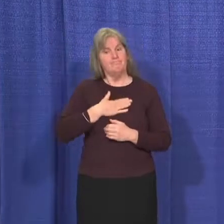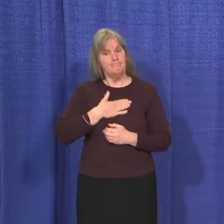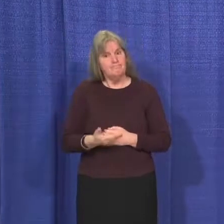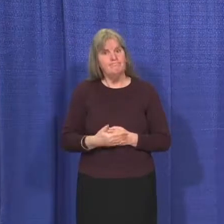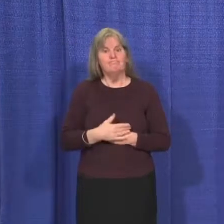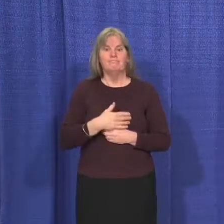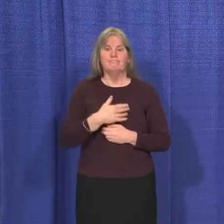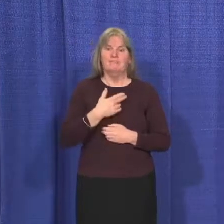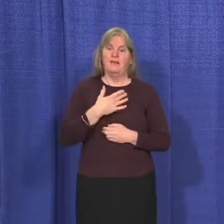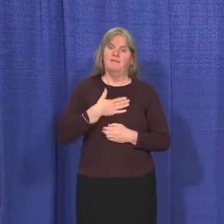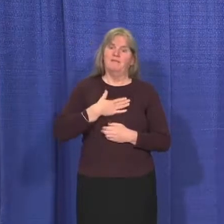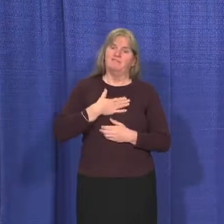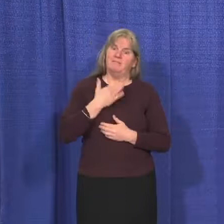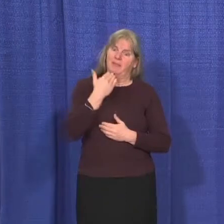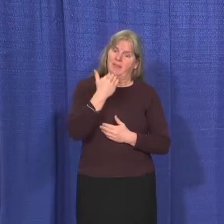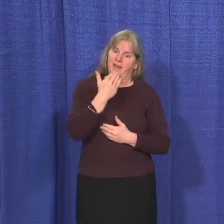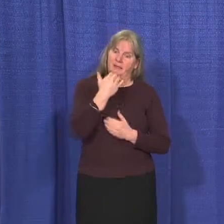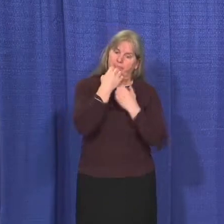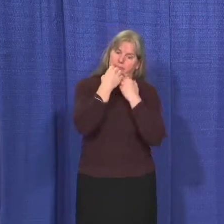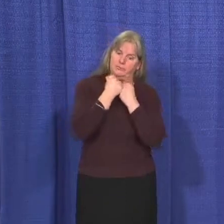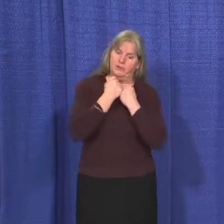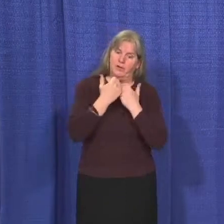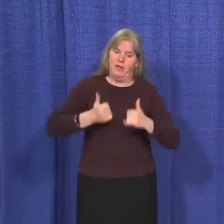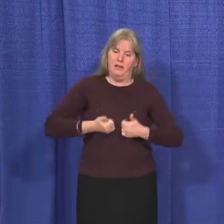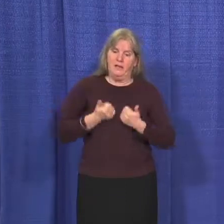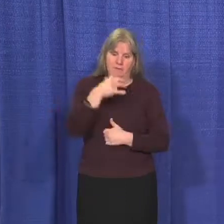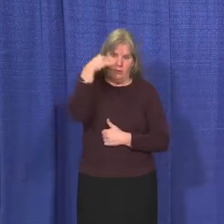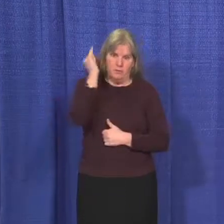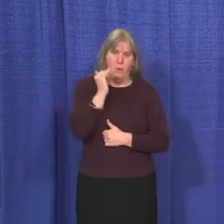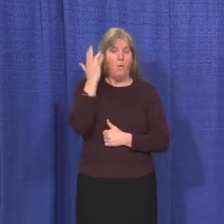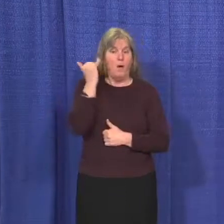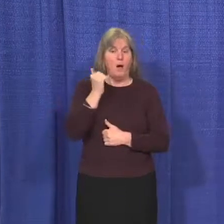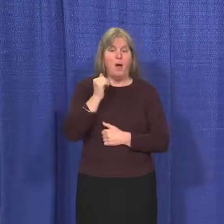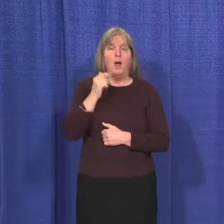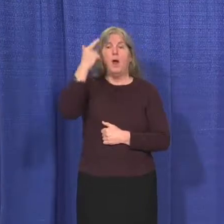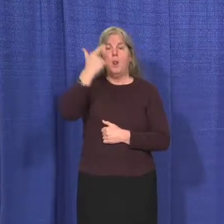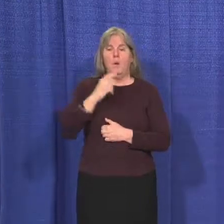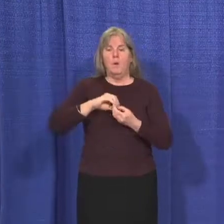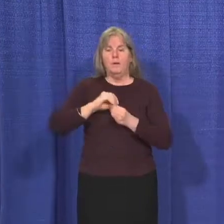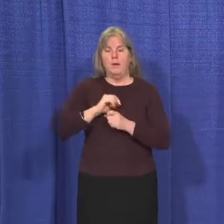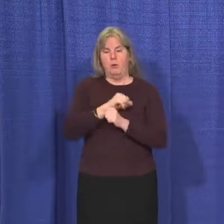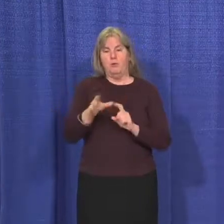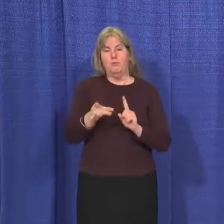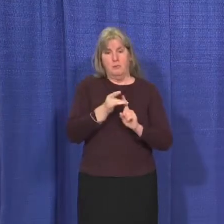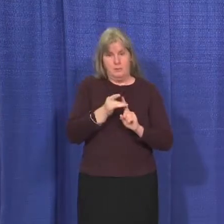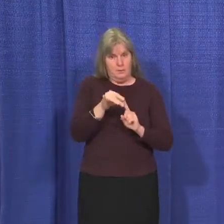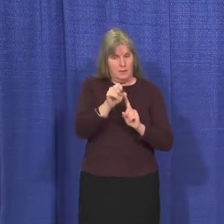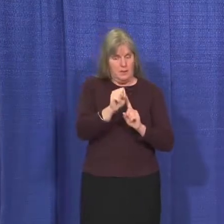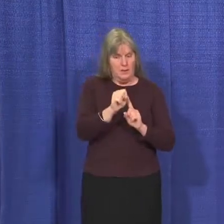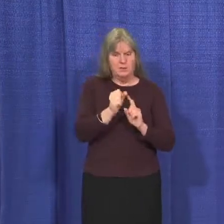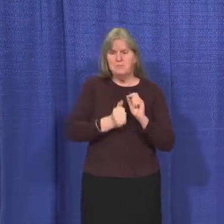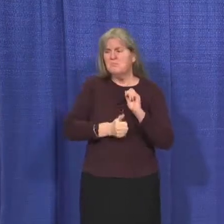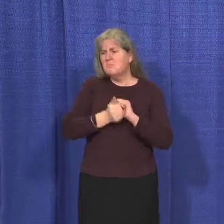to be grateful to be in Yukon not only for our low levels of case activity and the modest degree of normalcy throughout